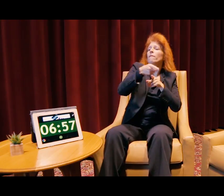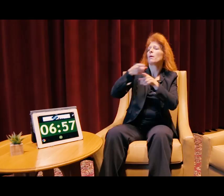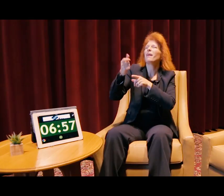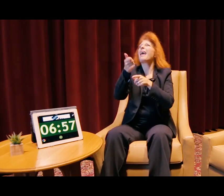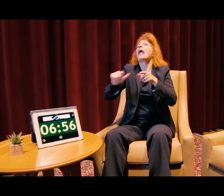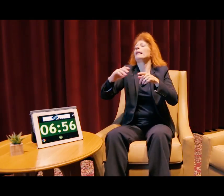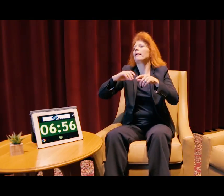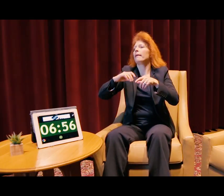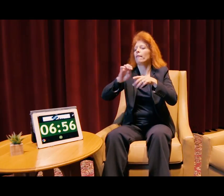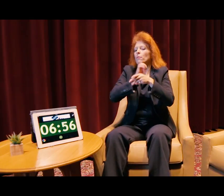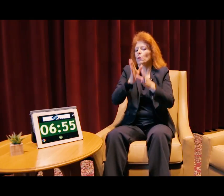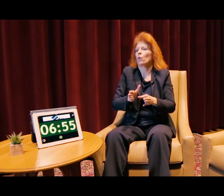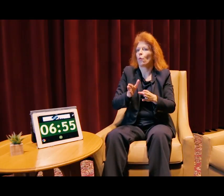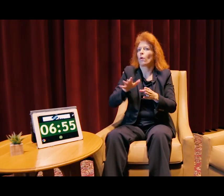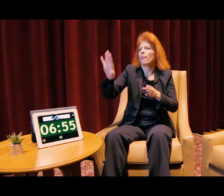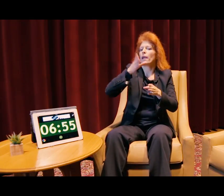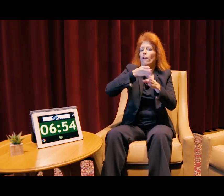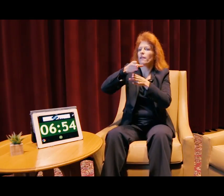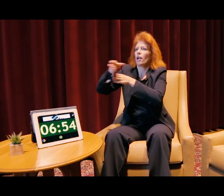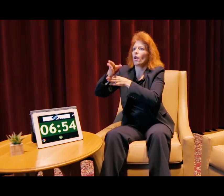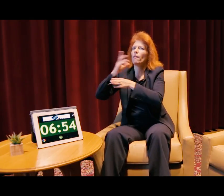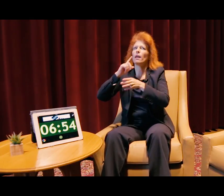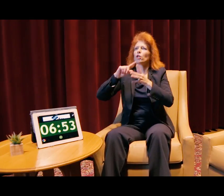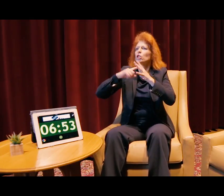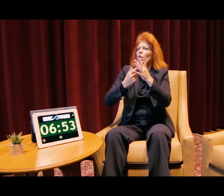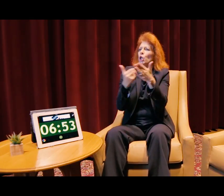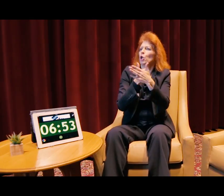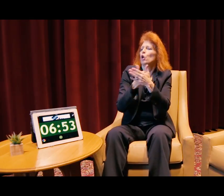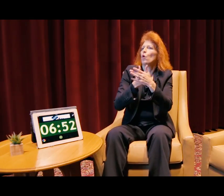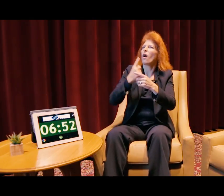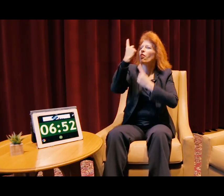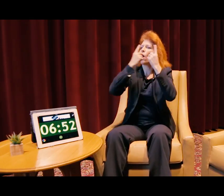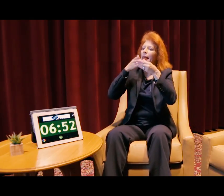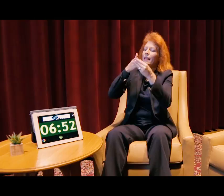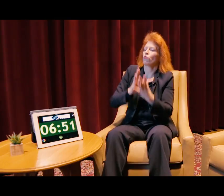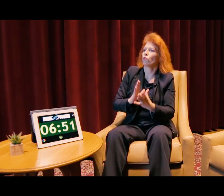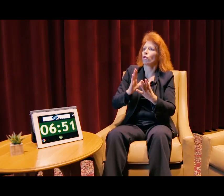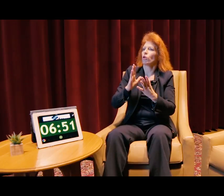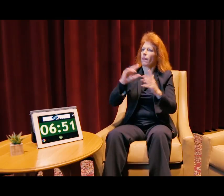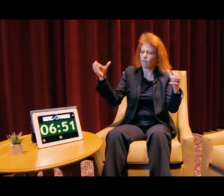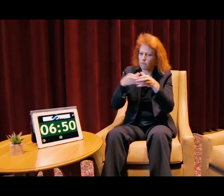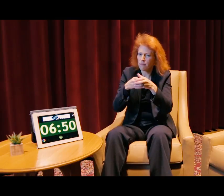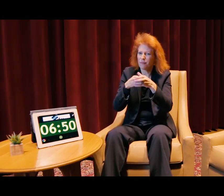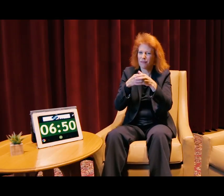is in a field where there are trailblazers and thought leaders who come together to say, "What more should we ask ourselves?"